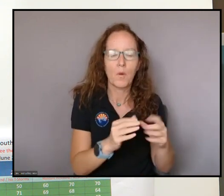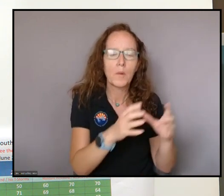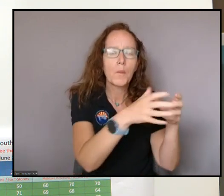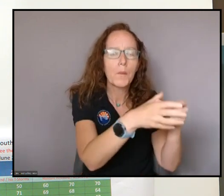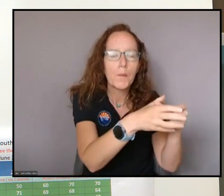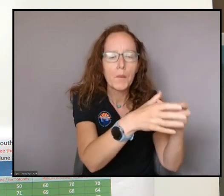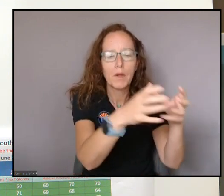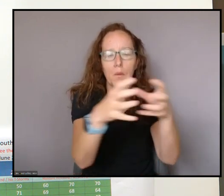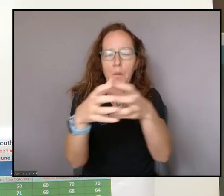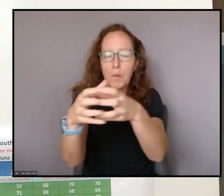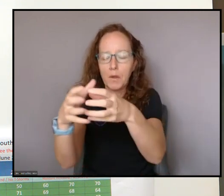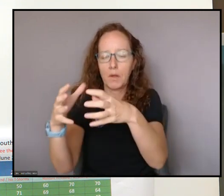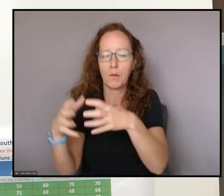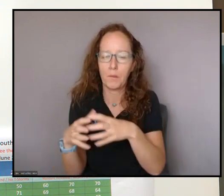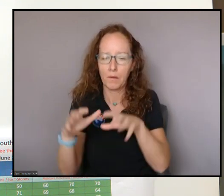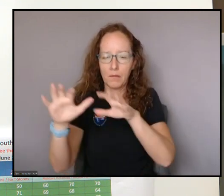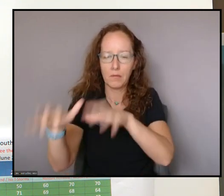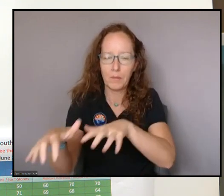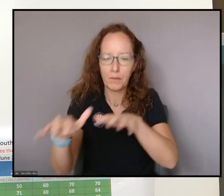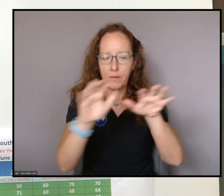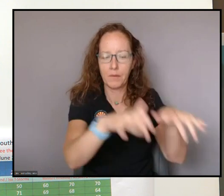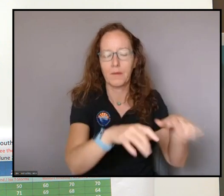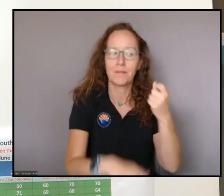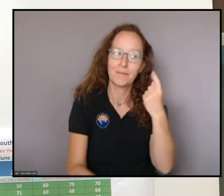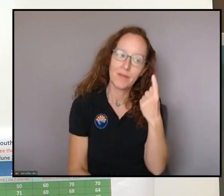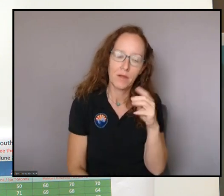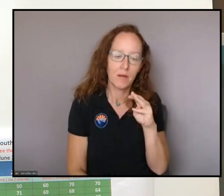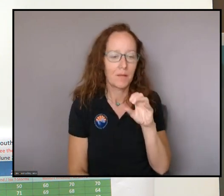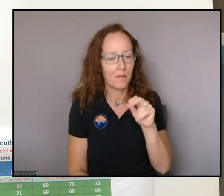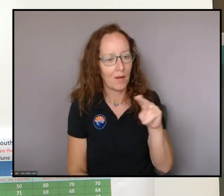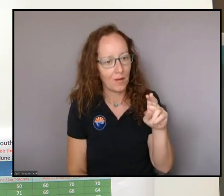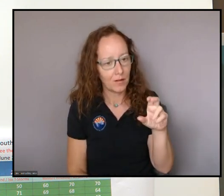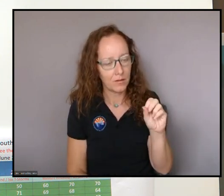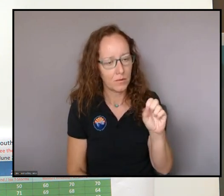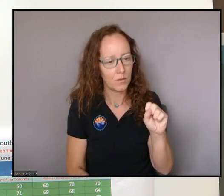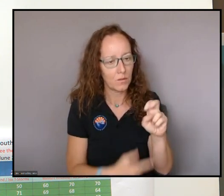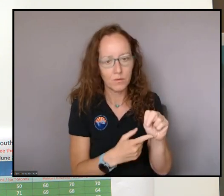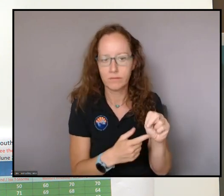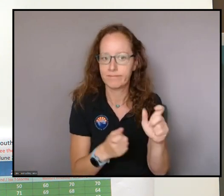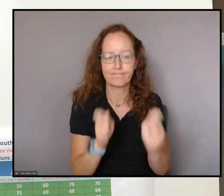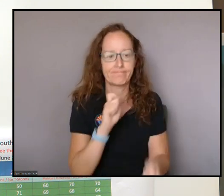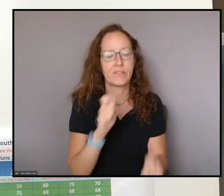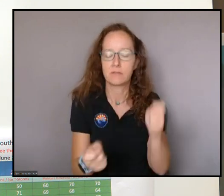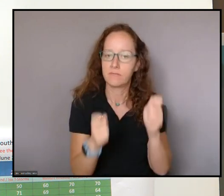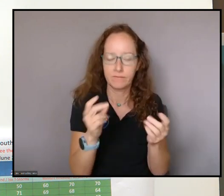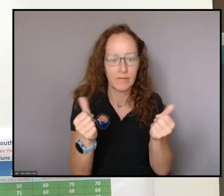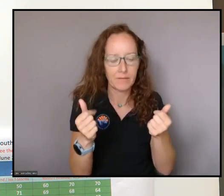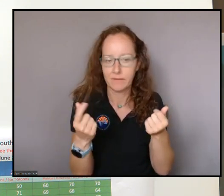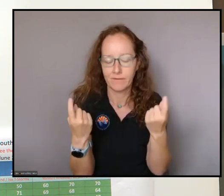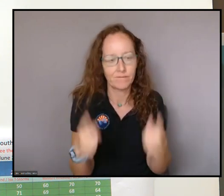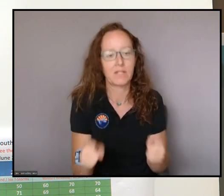season, anything can change and it can change quickly. So we'll definitely be watching that. But the trend right now is for a